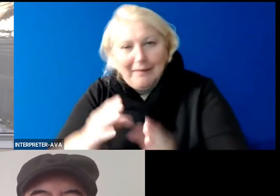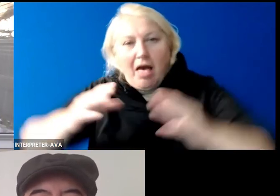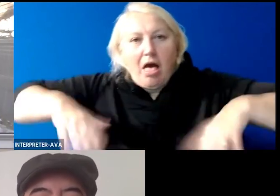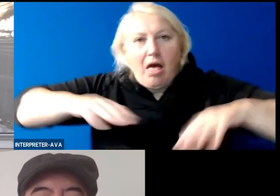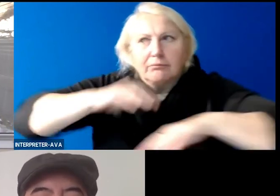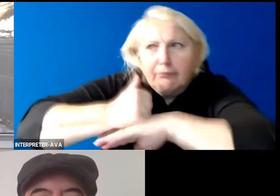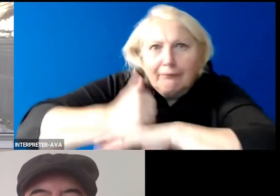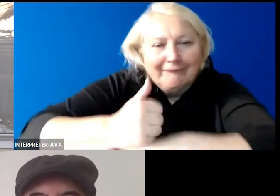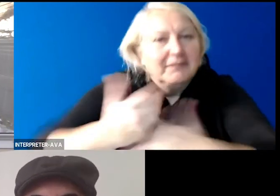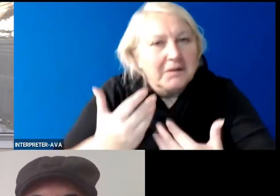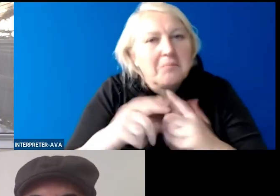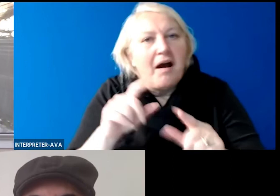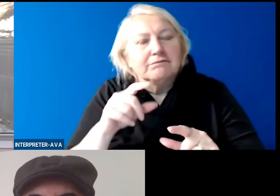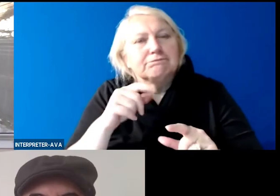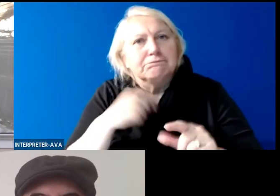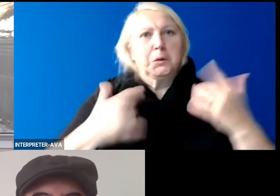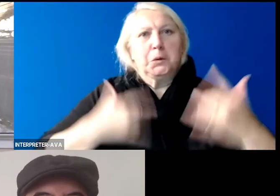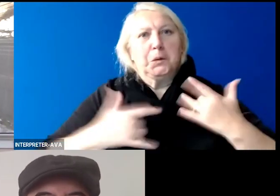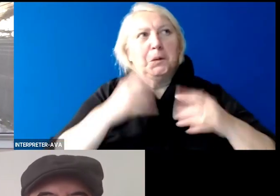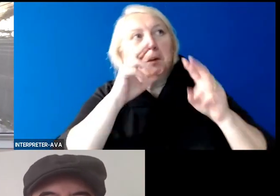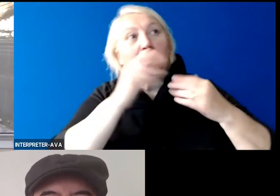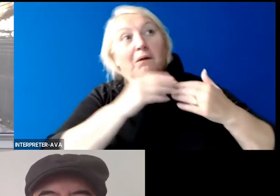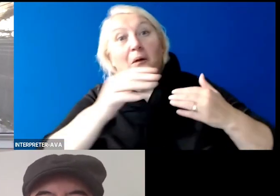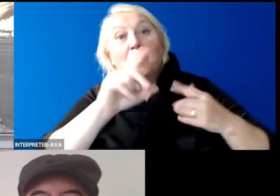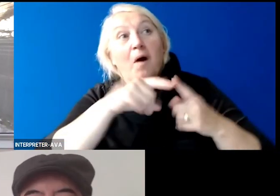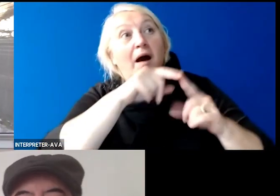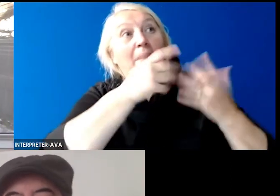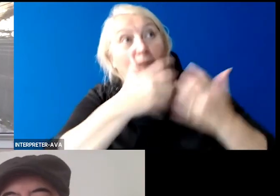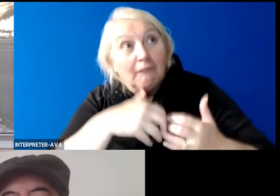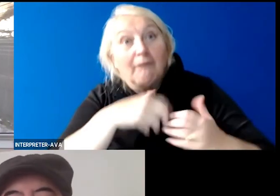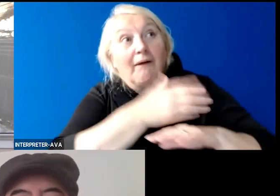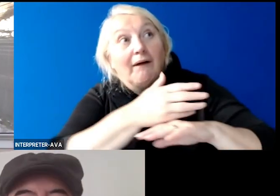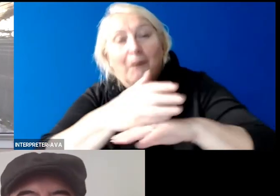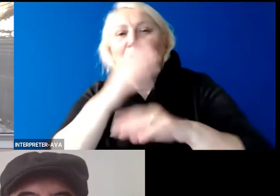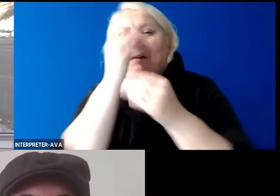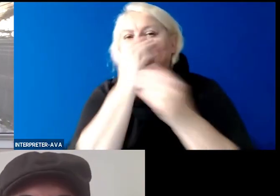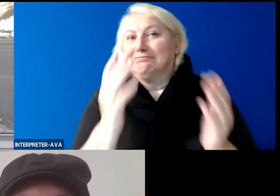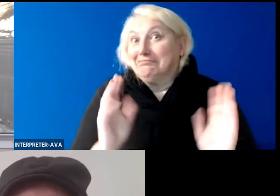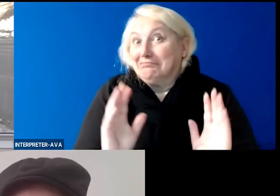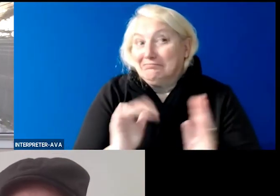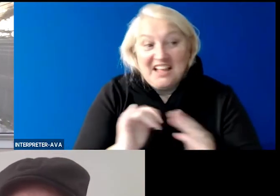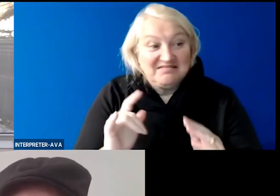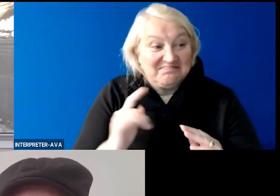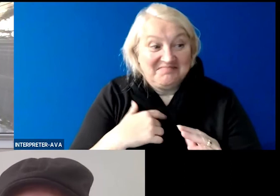sharing more with you as time goes on. That's my final thought and if anybody else wants to